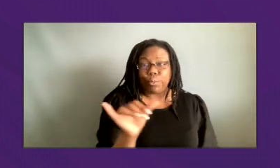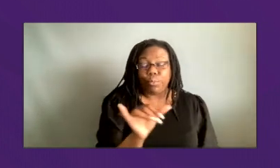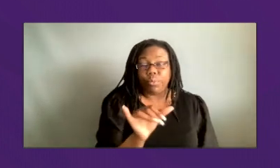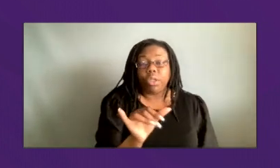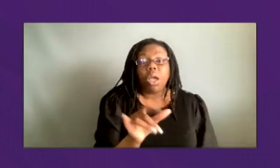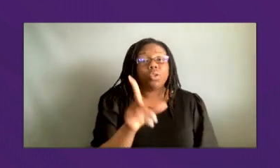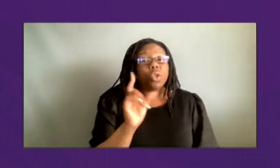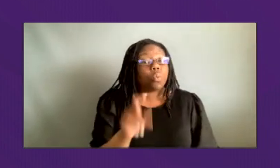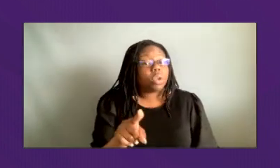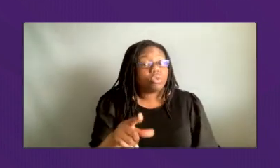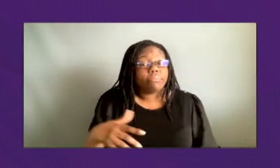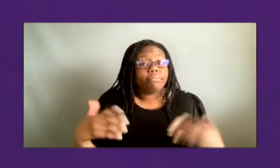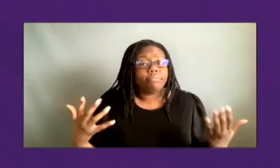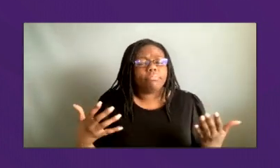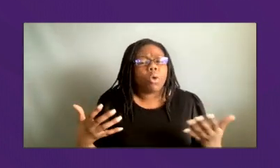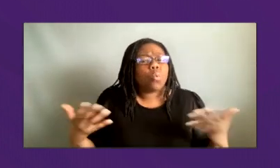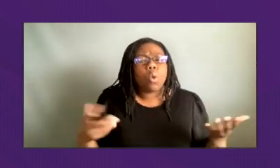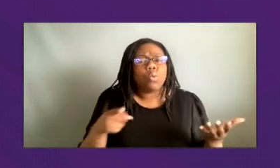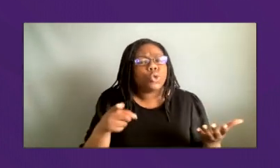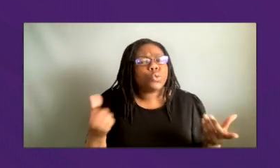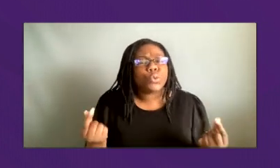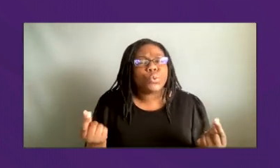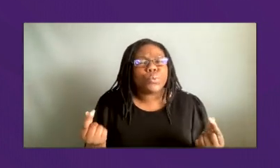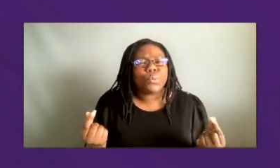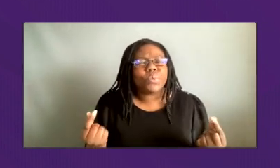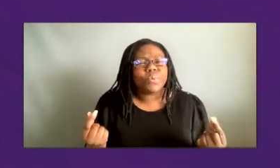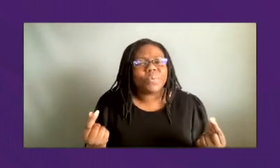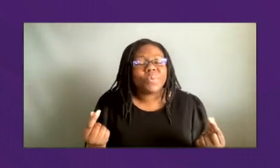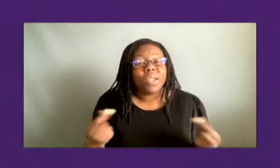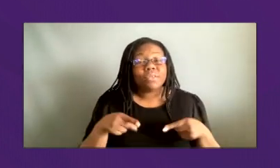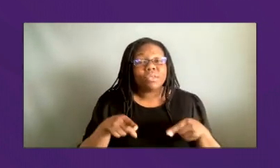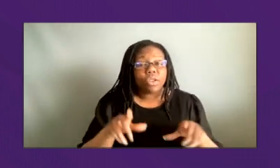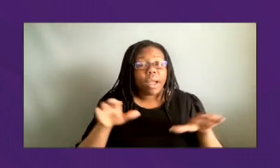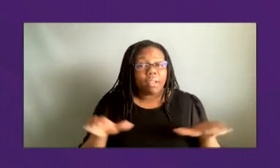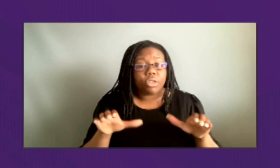So in this activity, students are asked to imagine what they would do if they